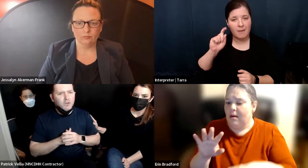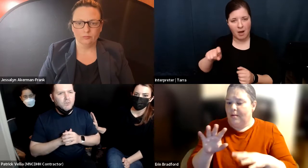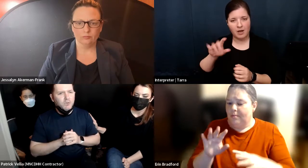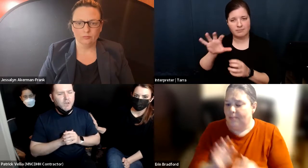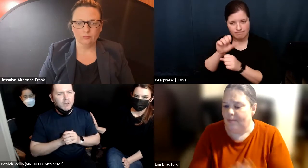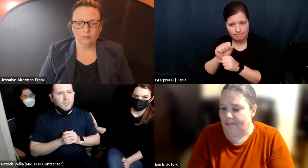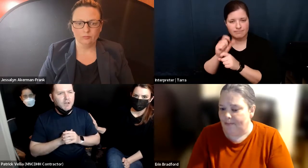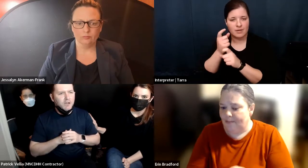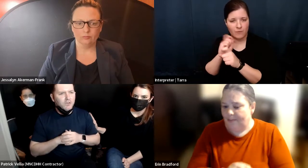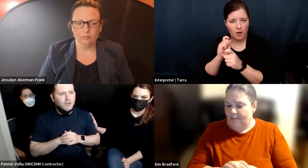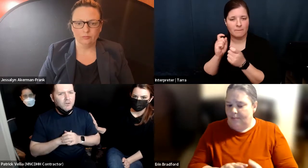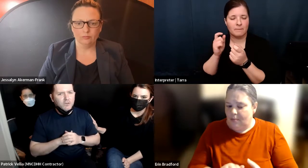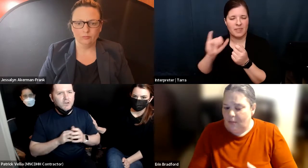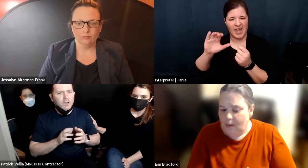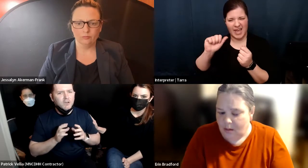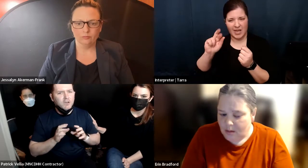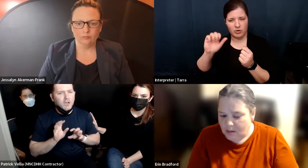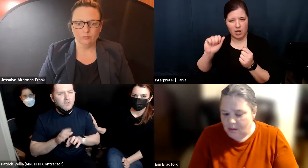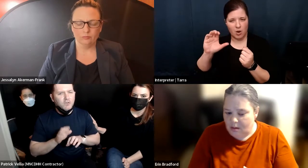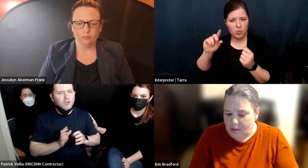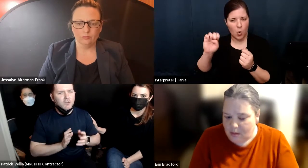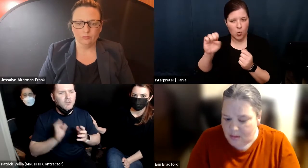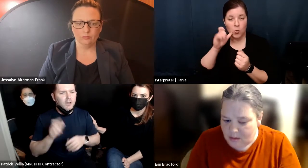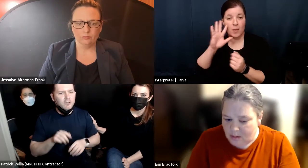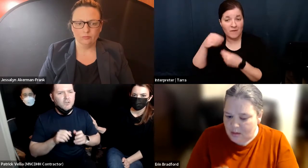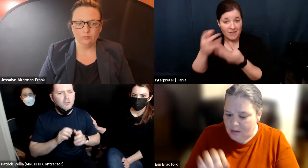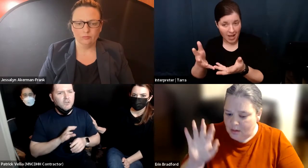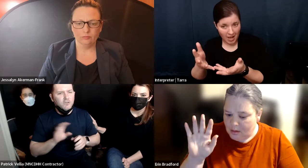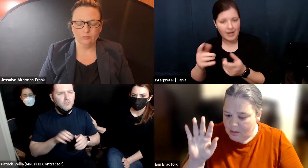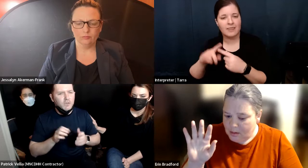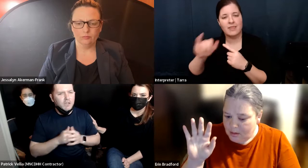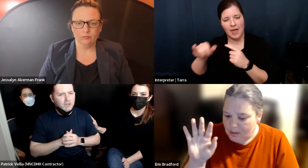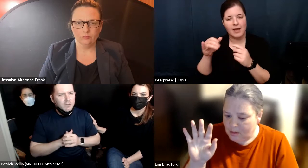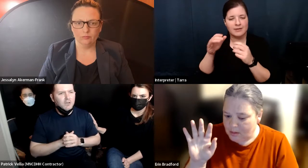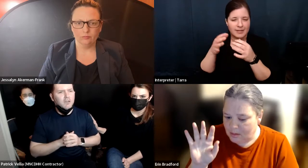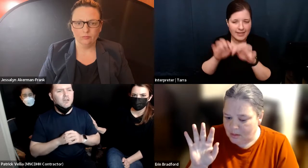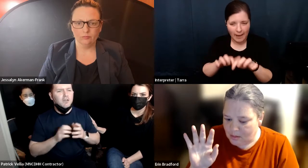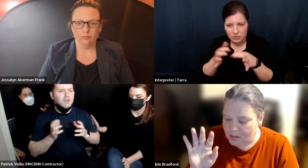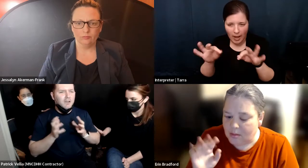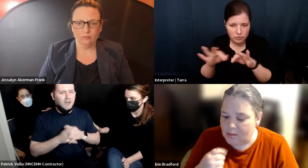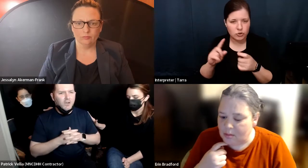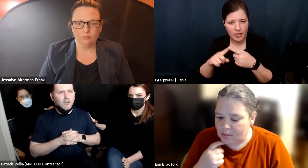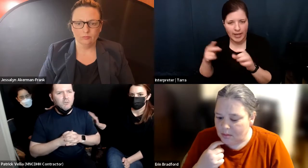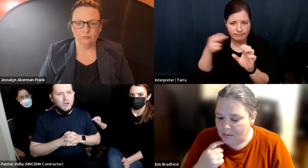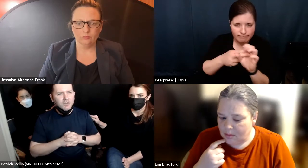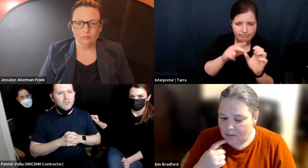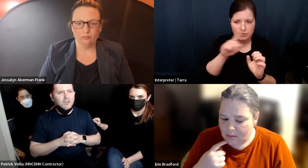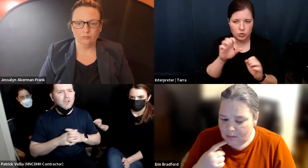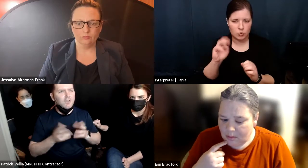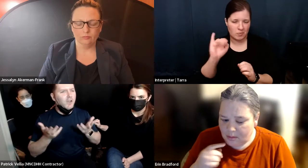And it's free for the company that books the service. But it has to be booked from an area code that's provided by that service and then the captioner can dial into